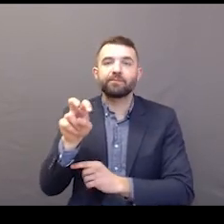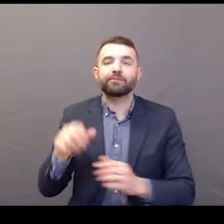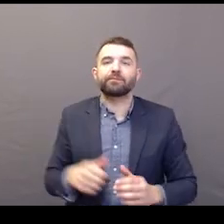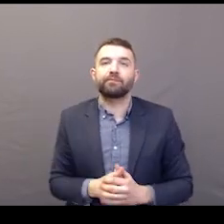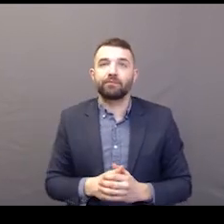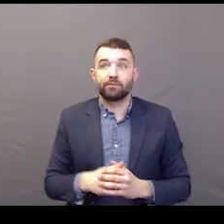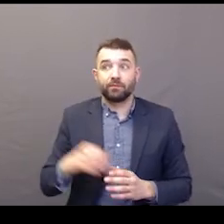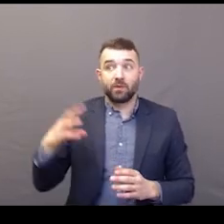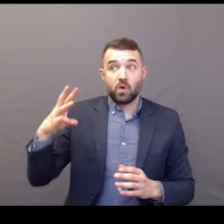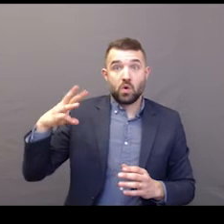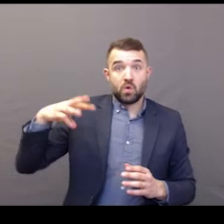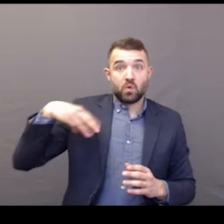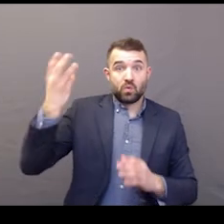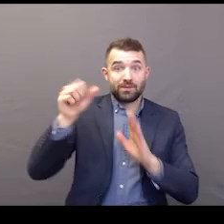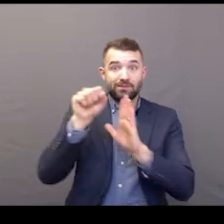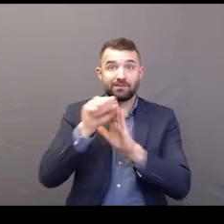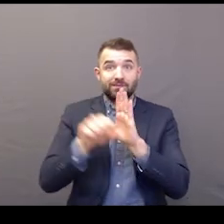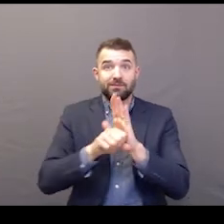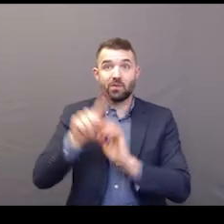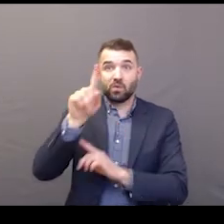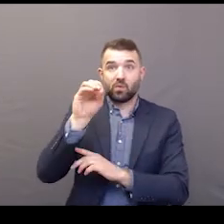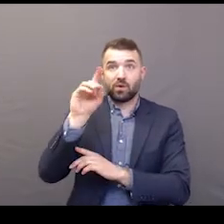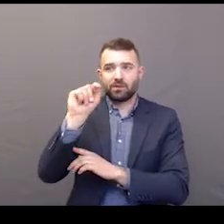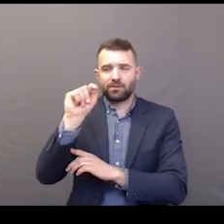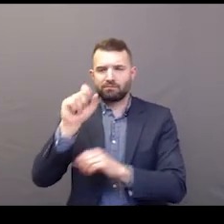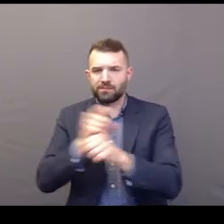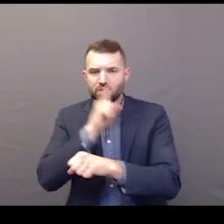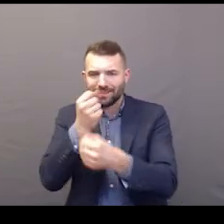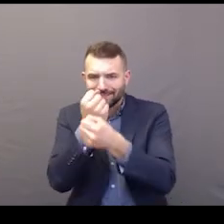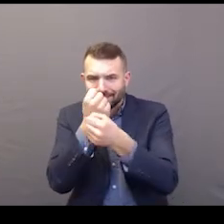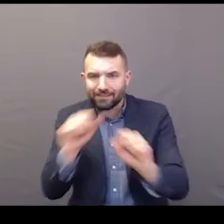pedestrian connection to the University of Washington Bothell/Cascadia College campus.